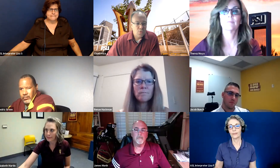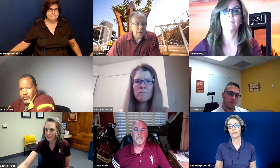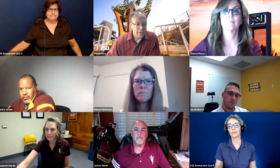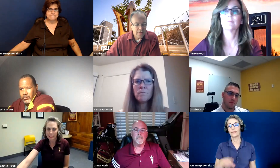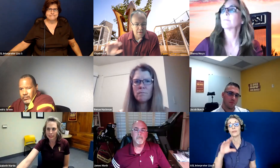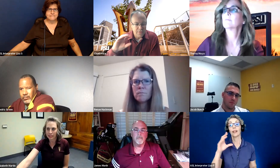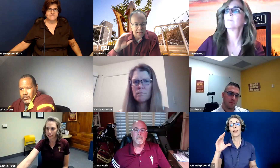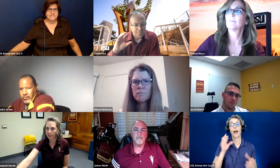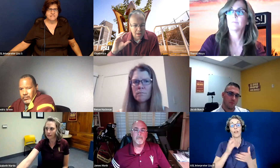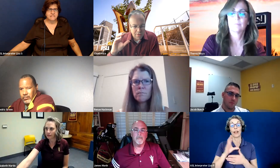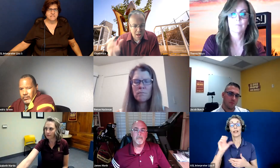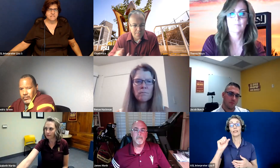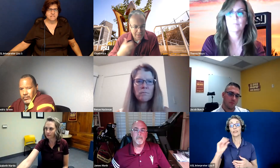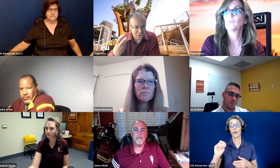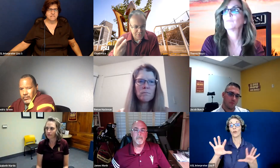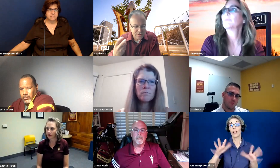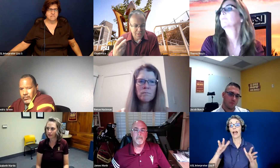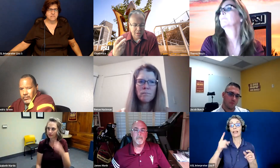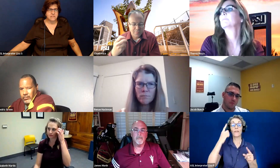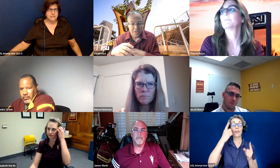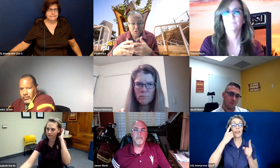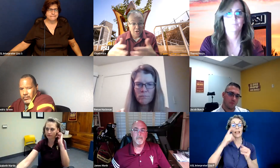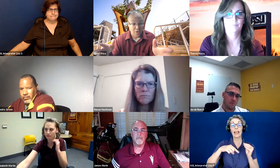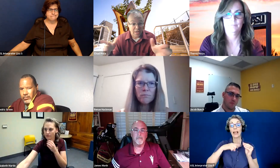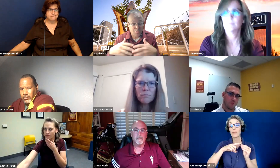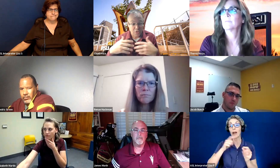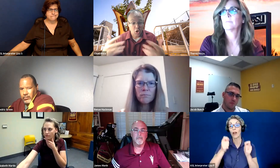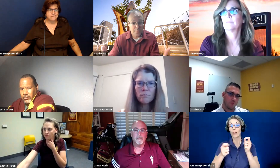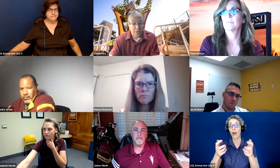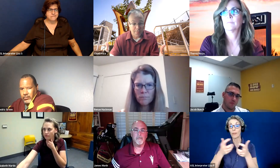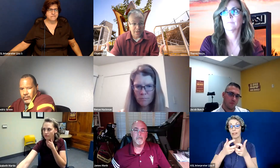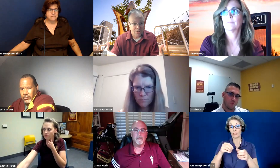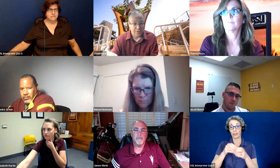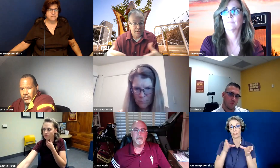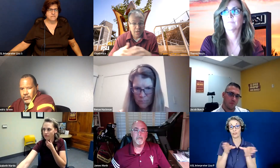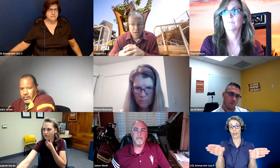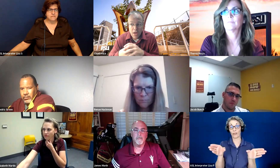So kind of thinking about the accommodations in general and as we've determined accommodations